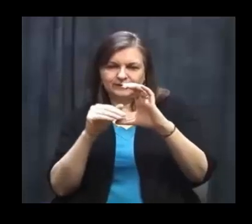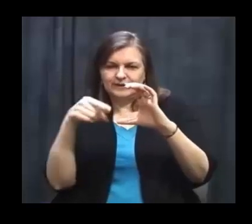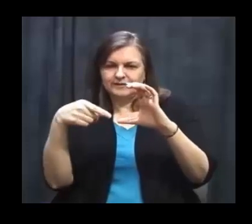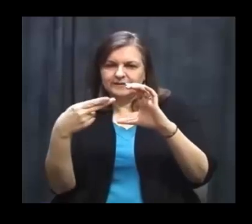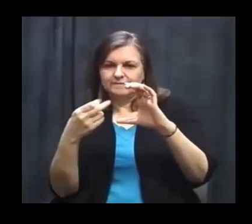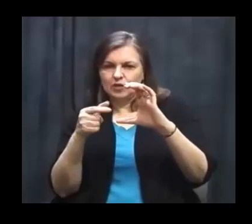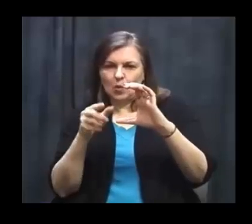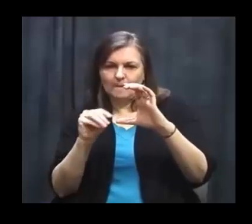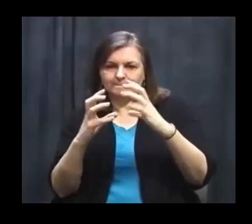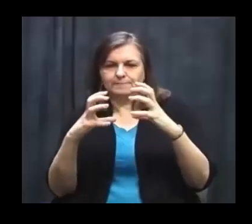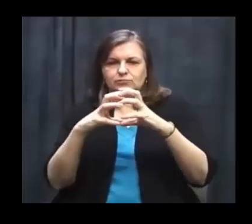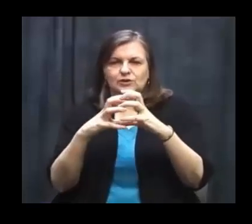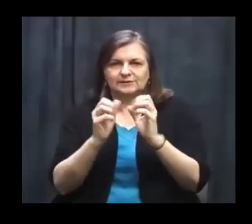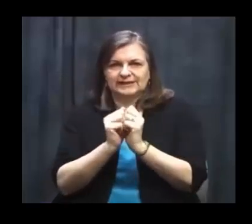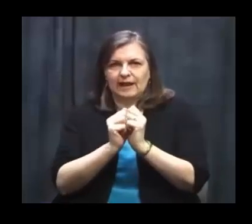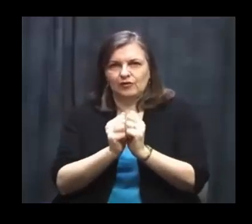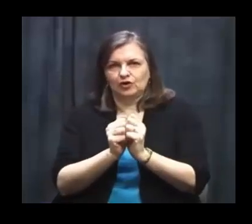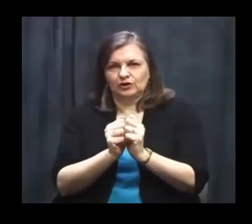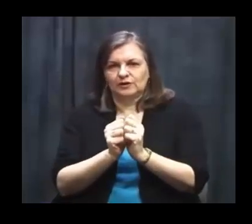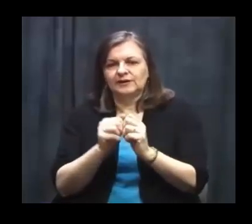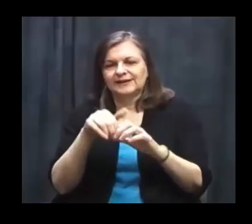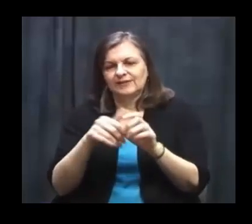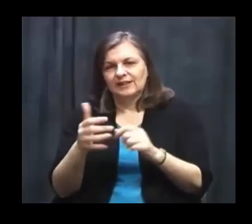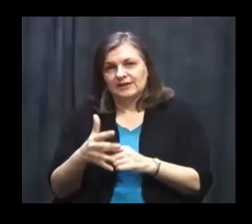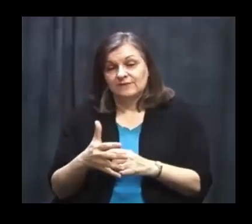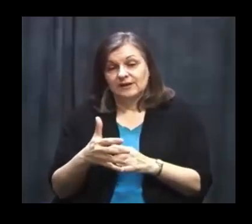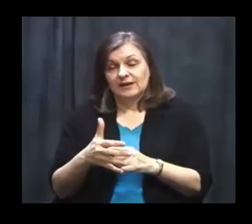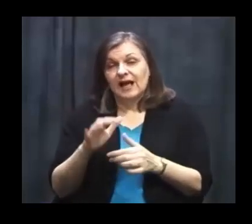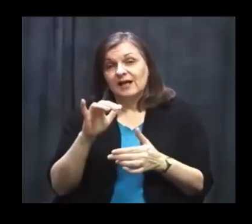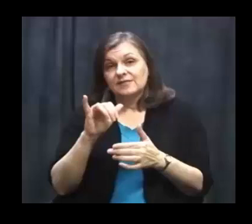and the phloem both being part of the vascular bundle in the leaf this is actually